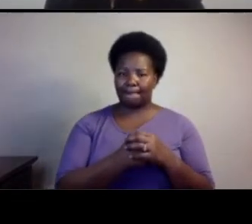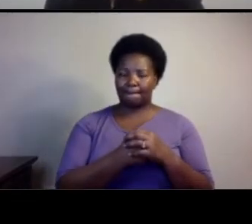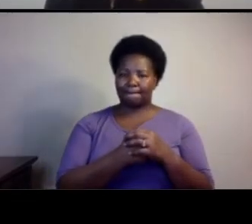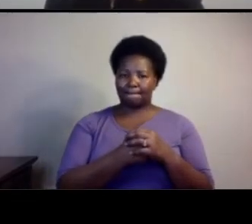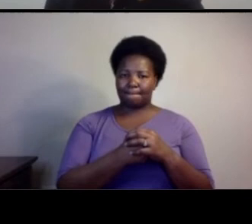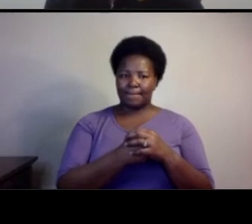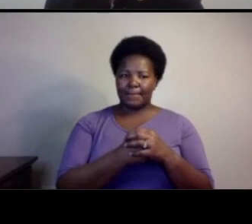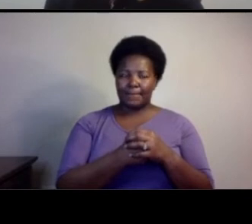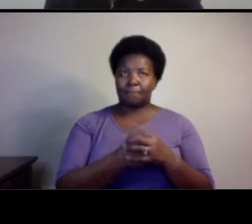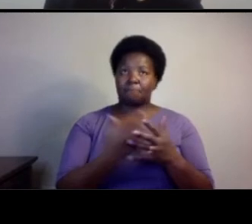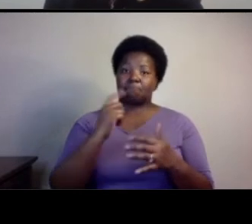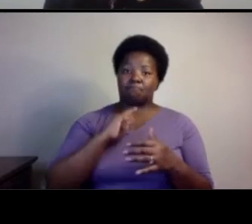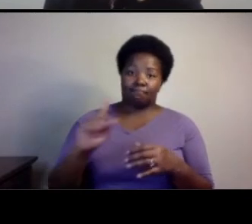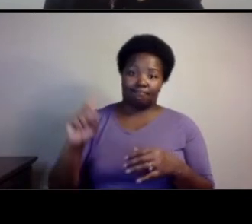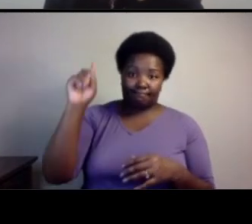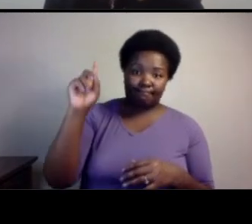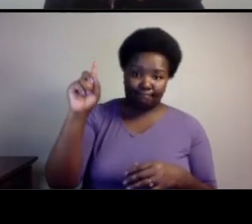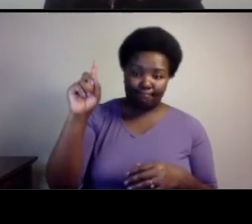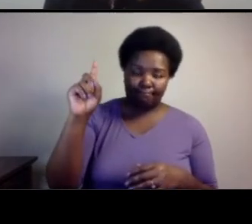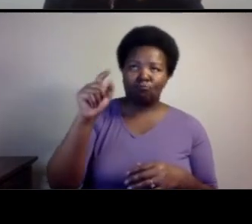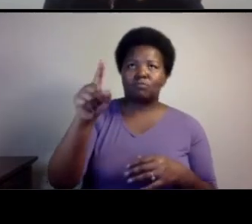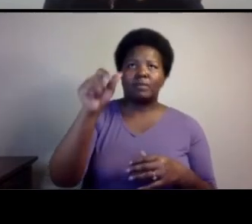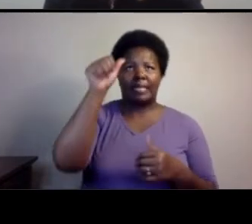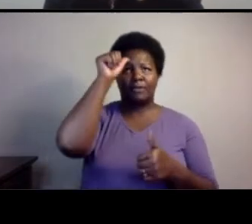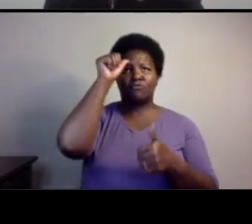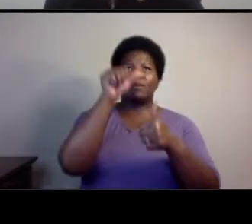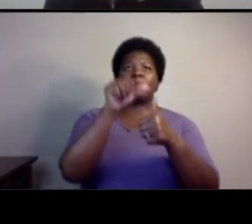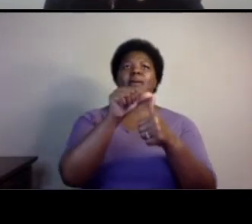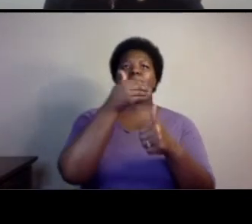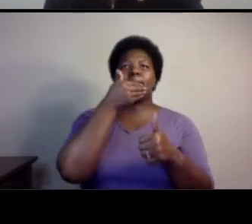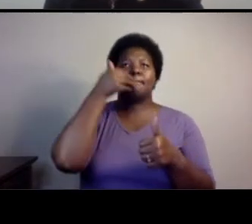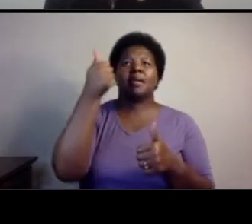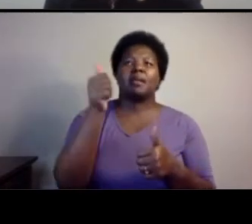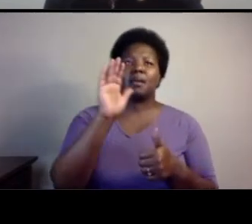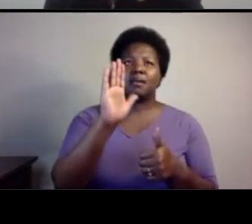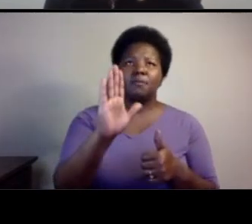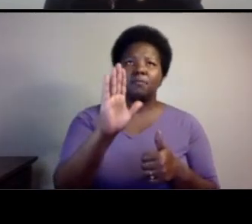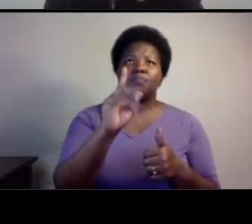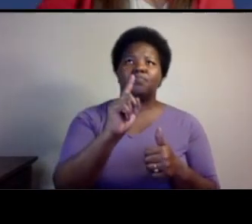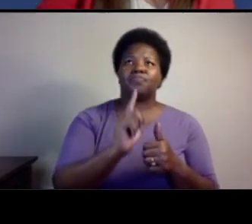i can start j might remember better um so i think you're referring to the parcel three which is the